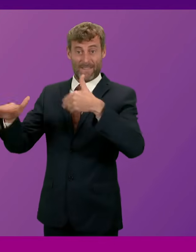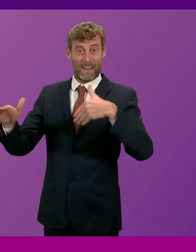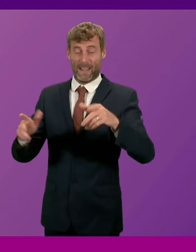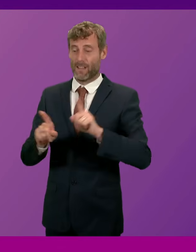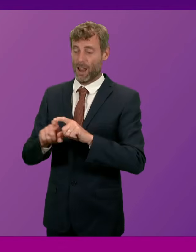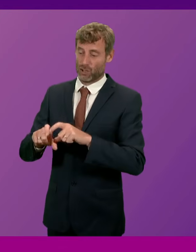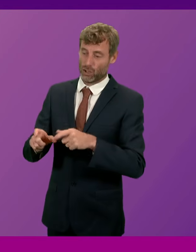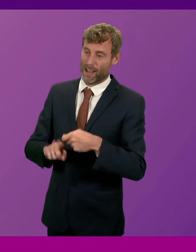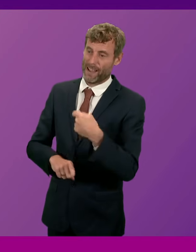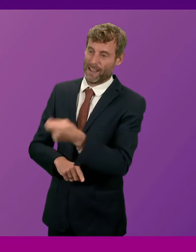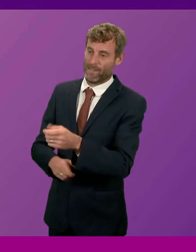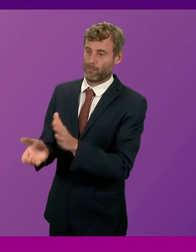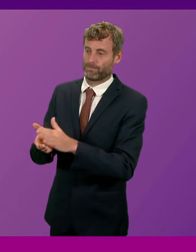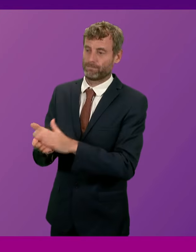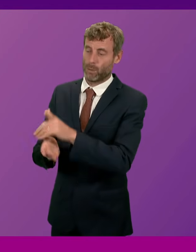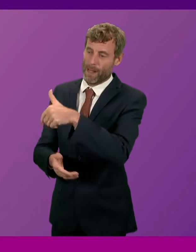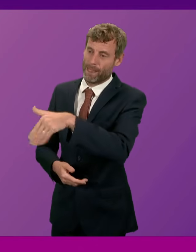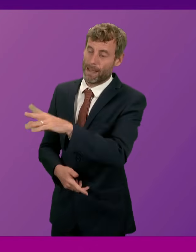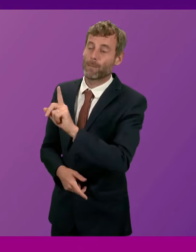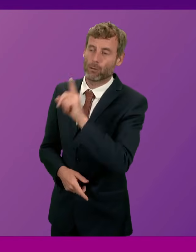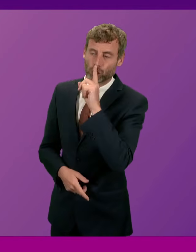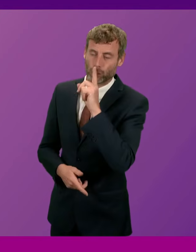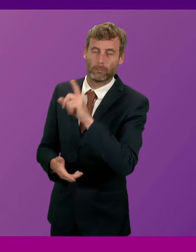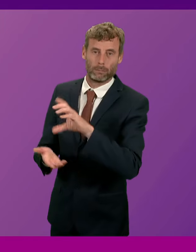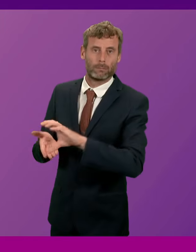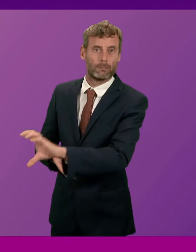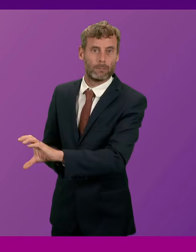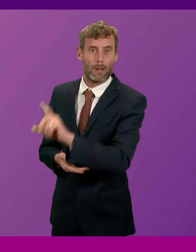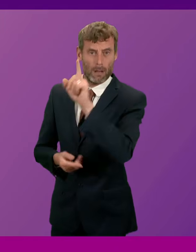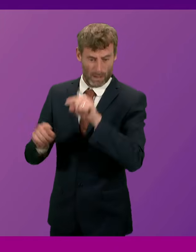in return for a gagging order, while those at the bottom of the pay ladder are struggling.